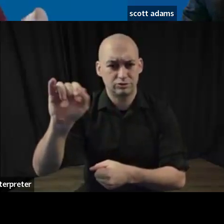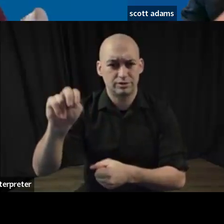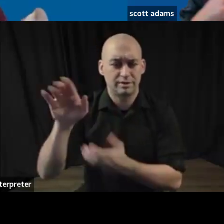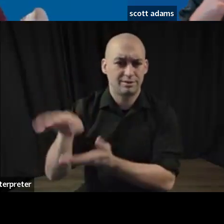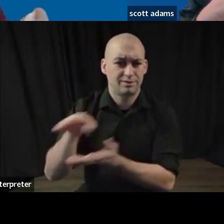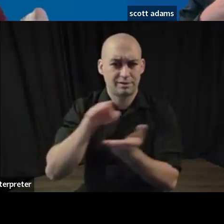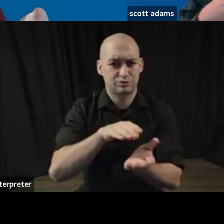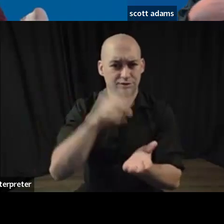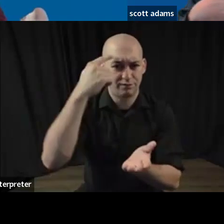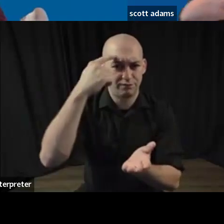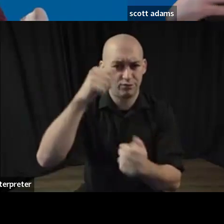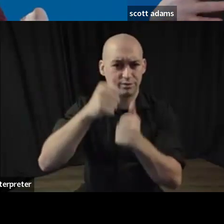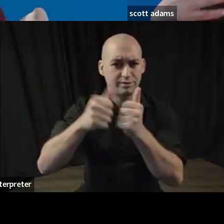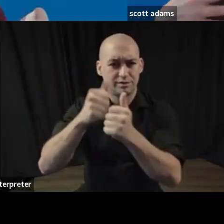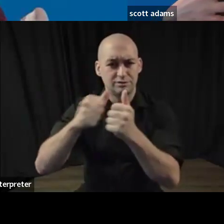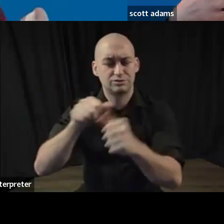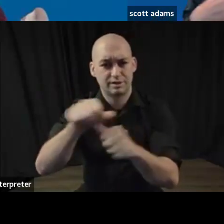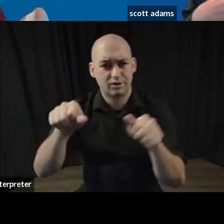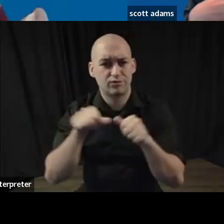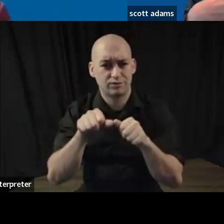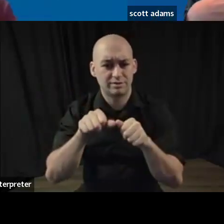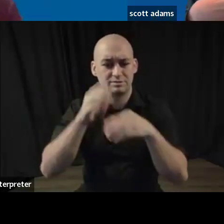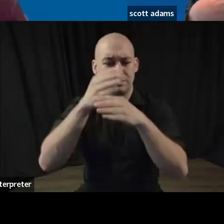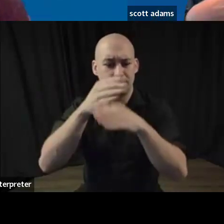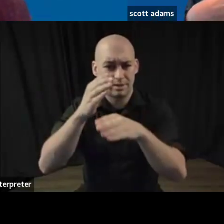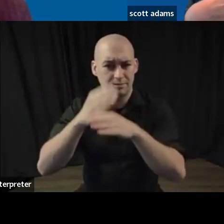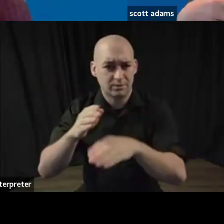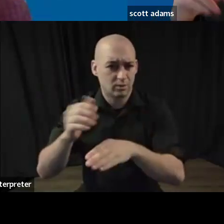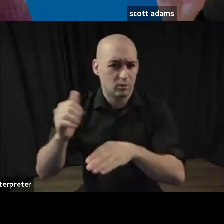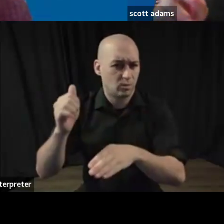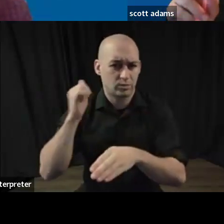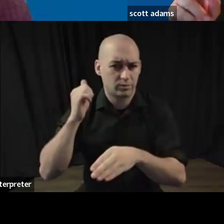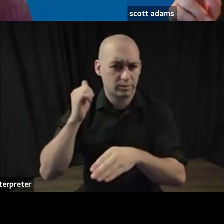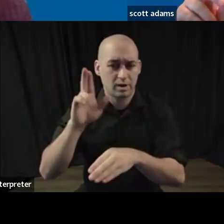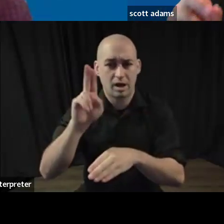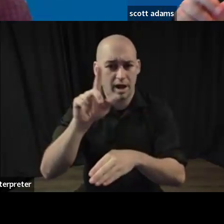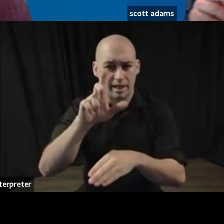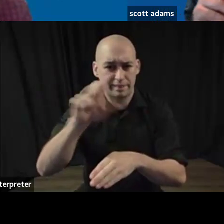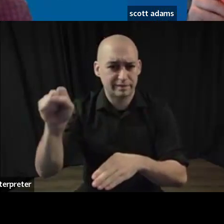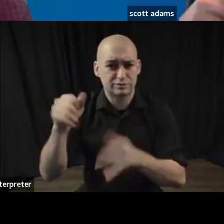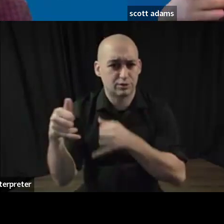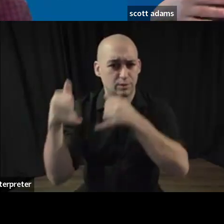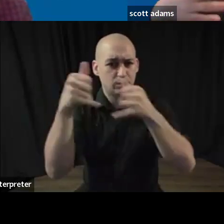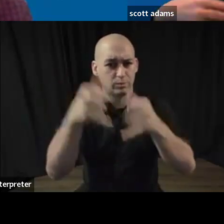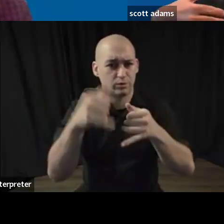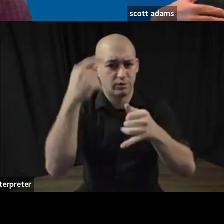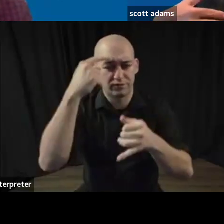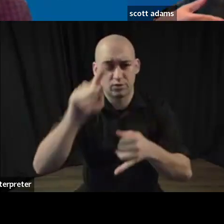and it won't be split up or divided unless awarded to, you know, one grantee who could then,